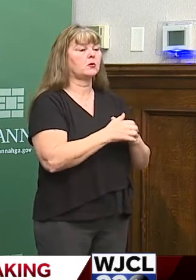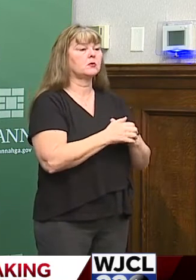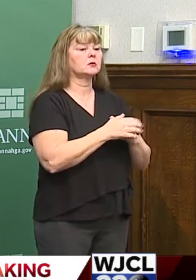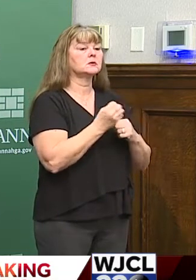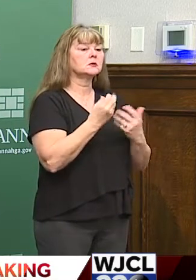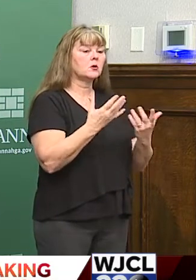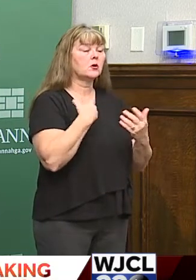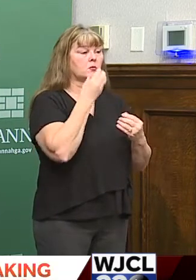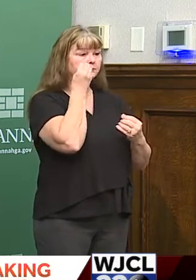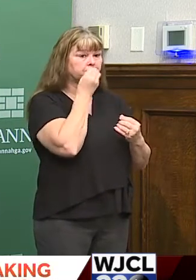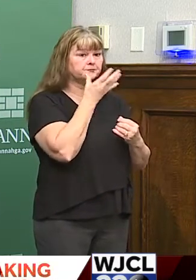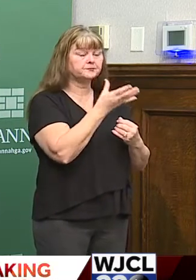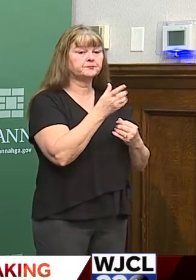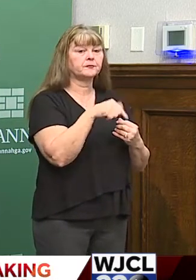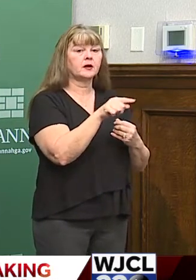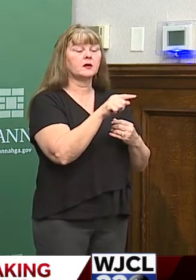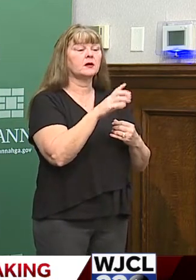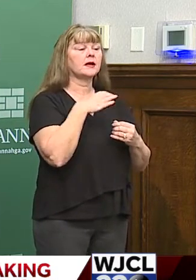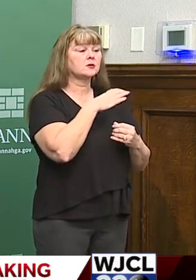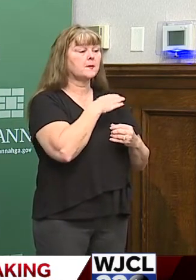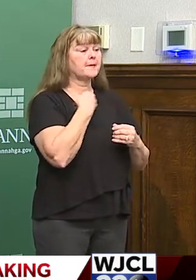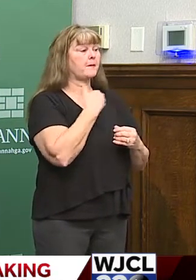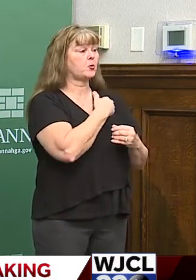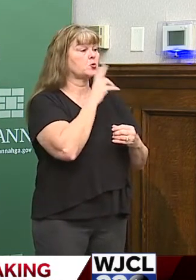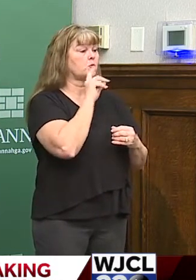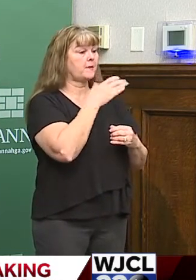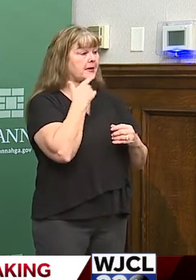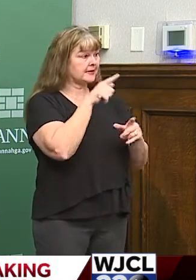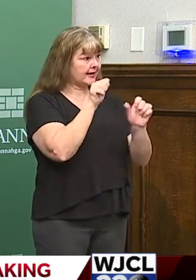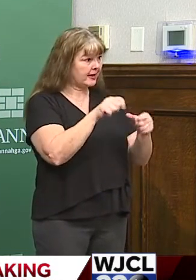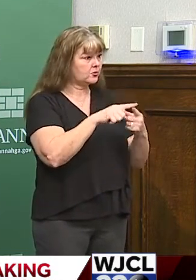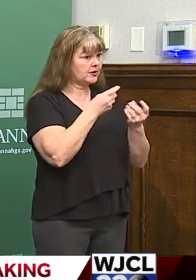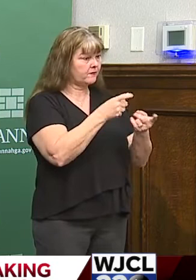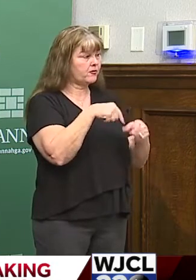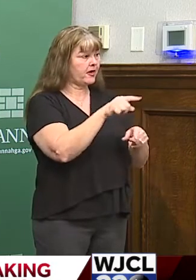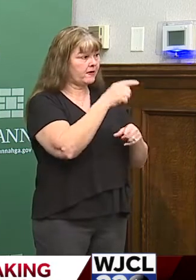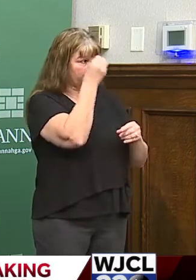BECAUSE THEY REALIZE WE'RE ACCESSIBLE OR AVAILABLE.